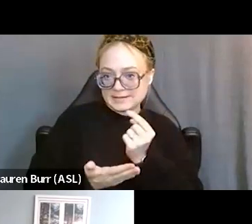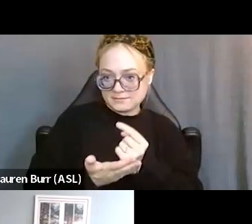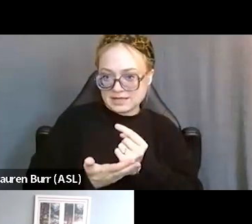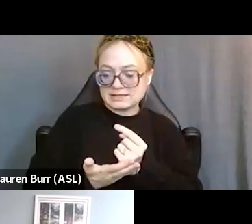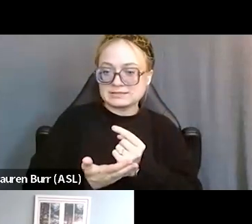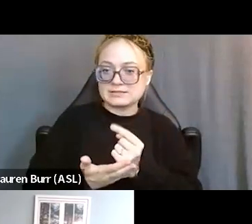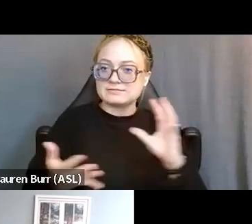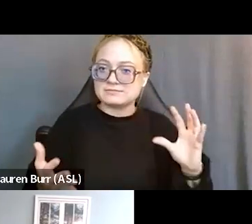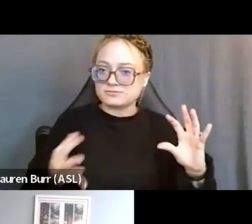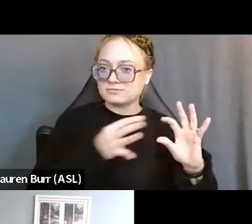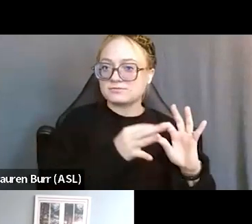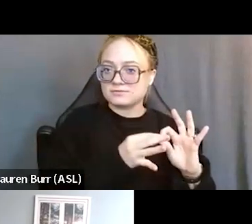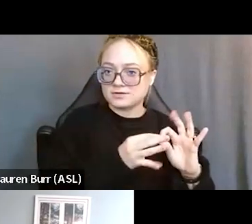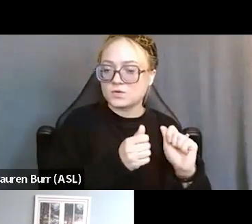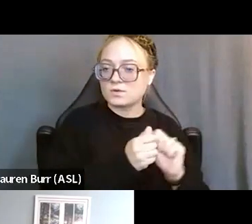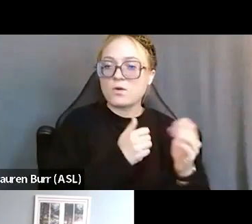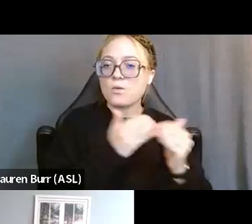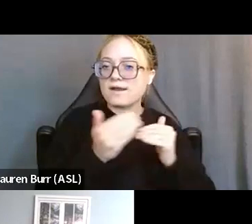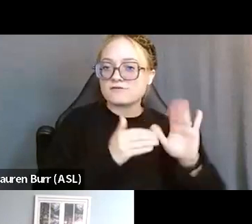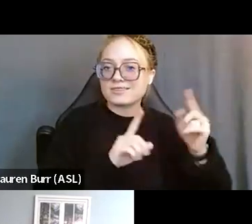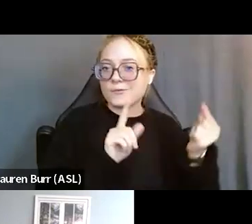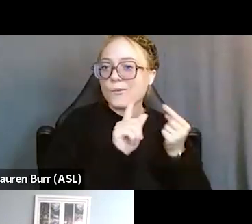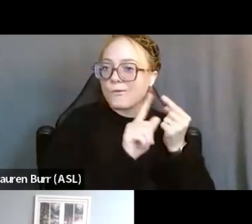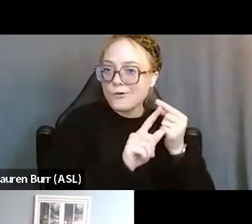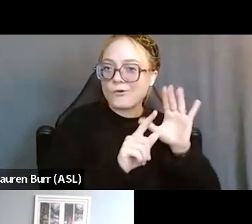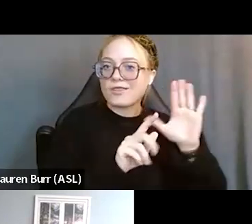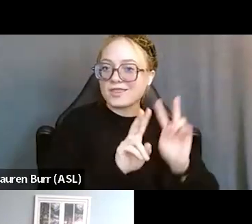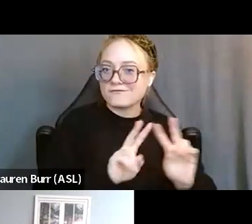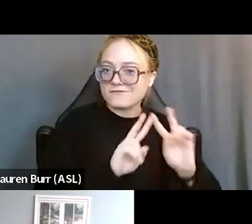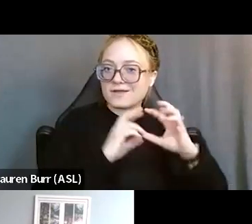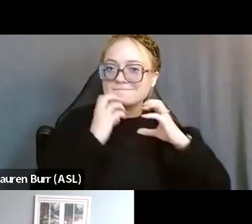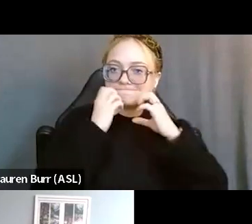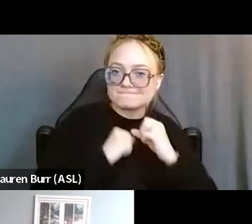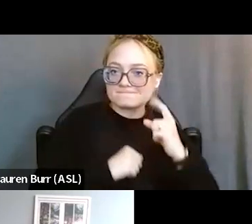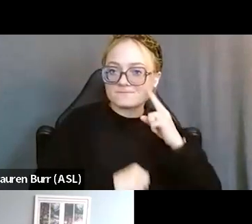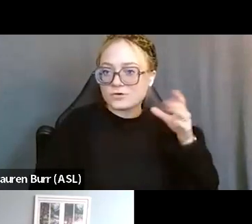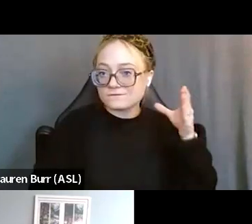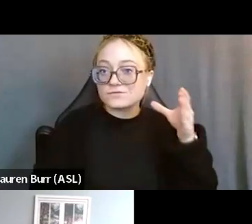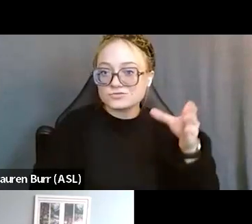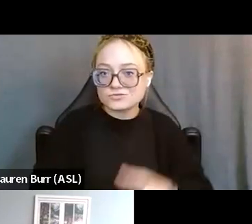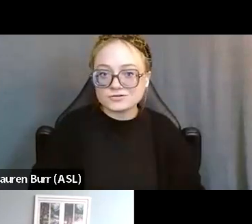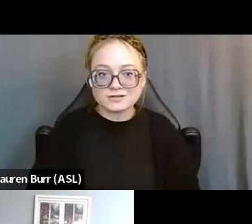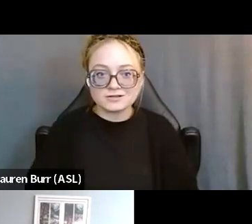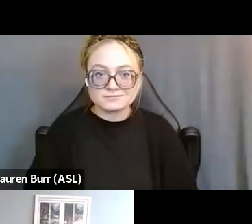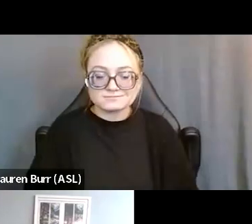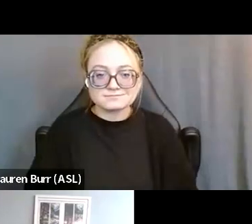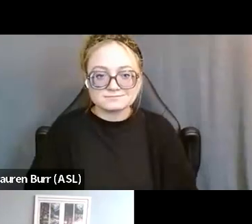with whatever their goals and values are in the future. 'Cause then we have a little bit more flexibility.